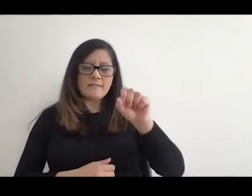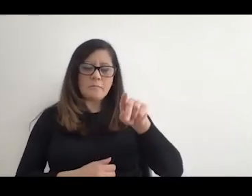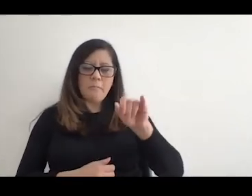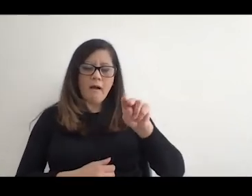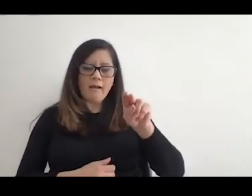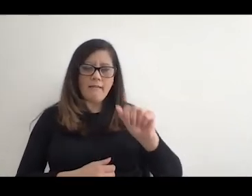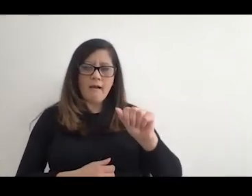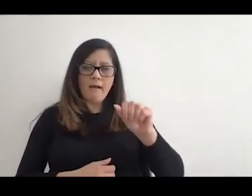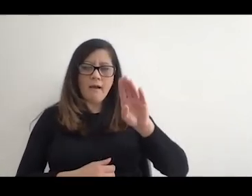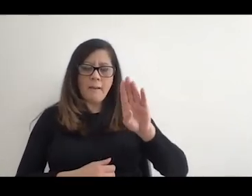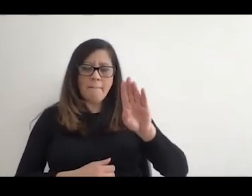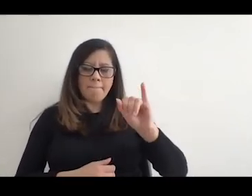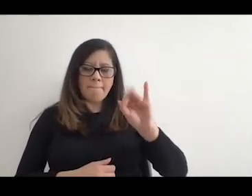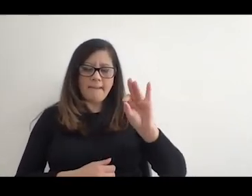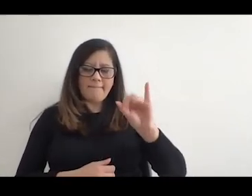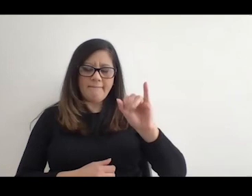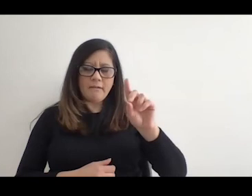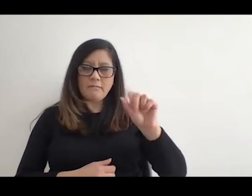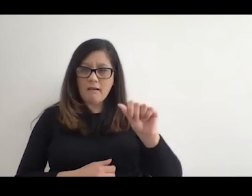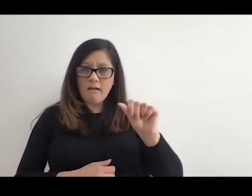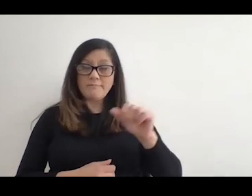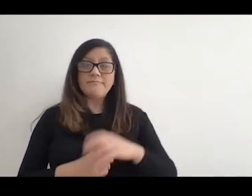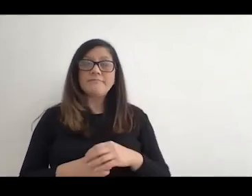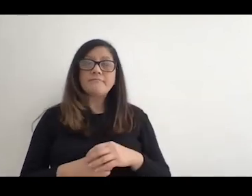meaning when for instance we go to the store,